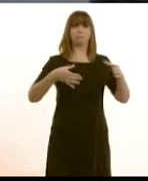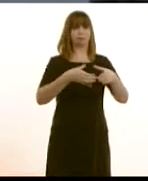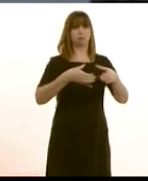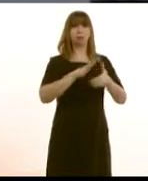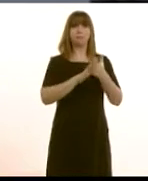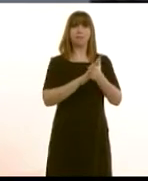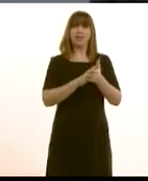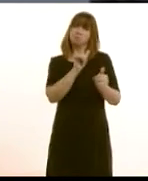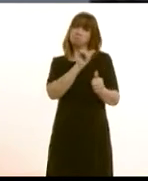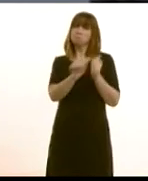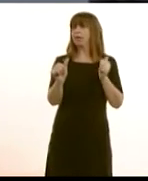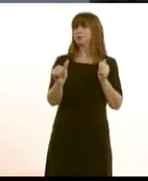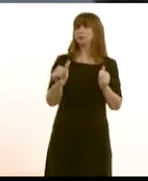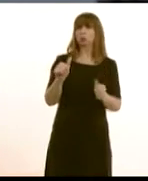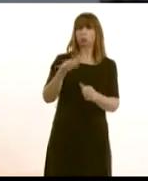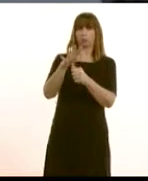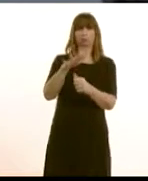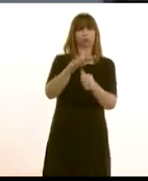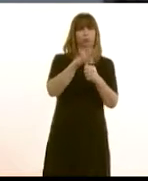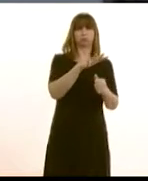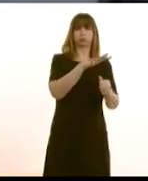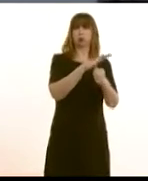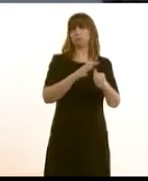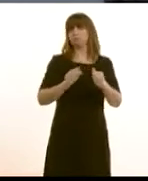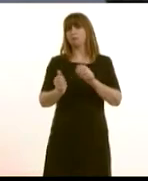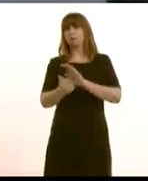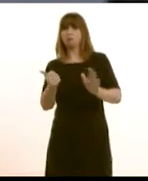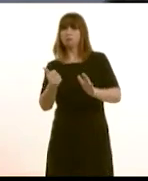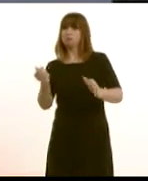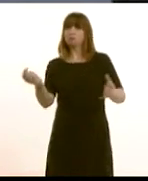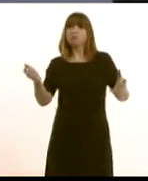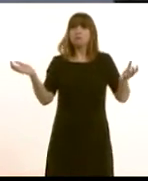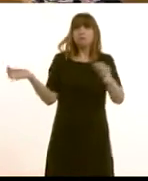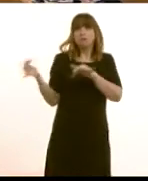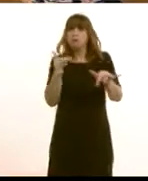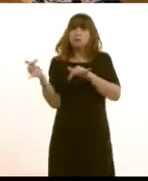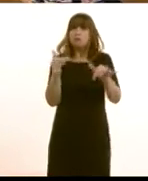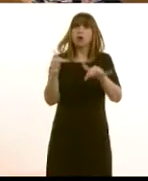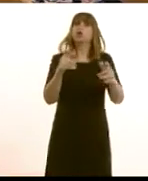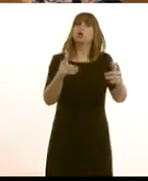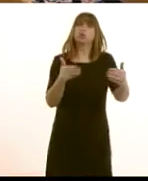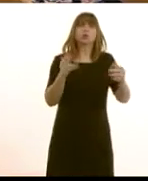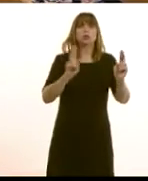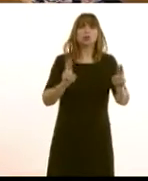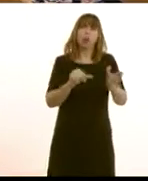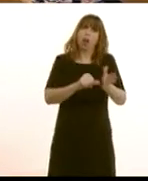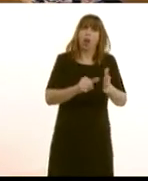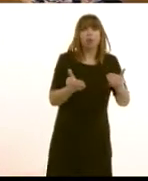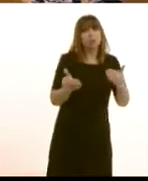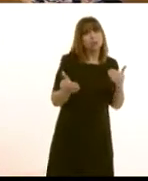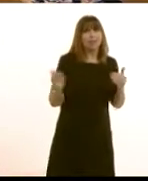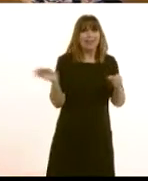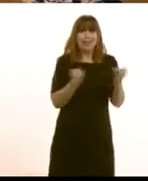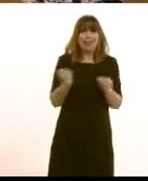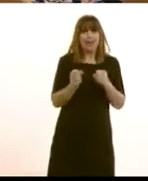and help the best leaders to work in the most challenging schools? Carwyn Jones: Weíre seeing examples of that across Wales as it is. Schools Challenge Cymru